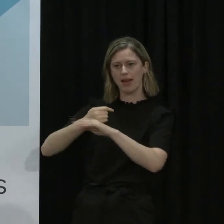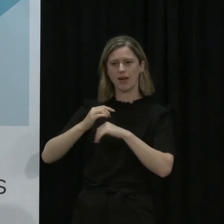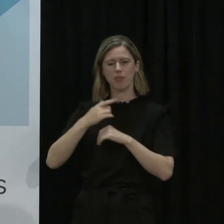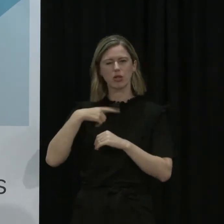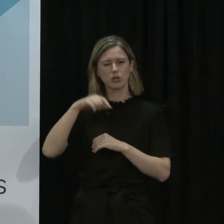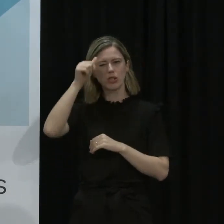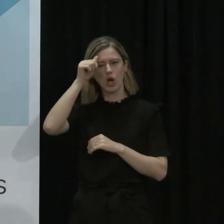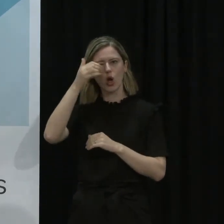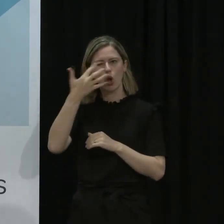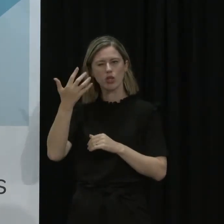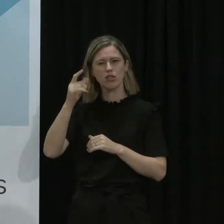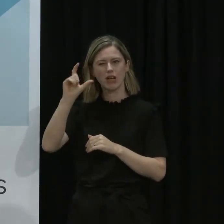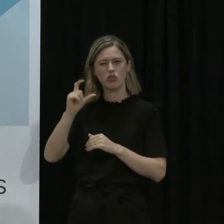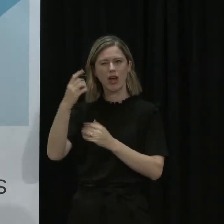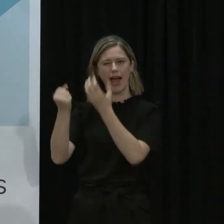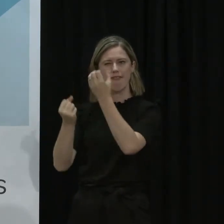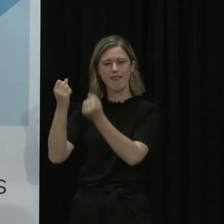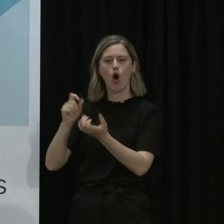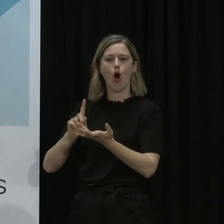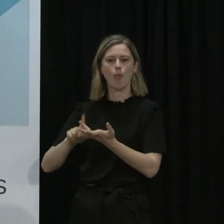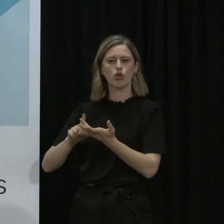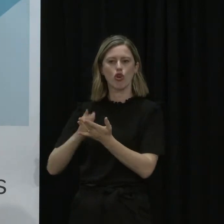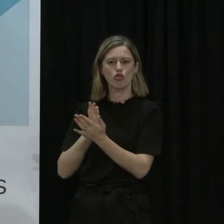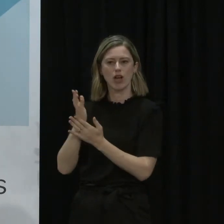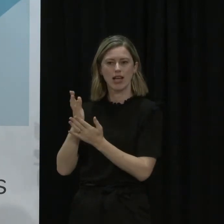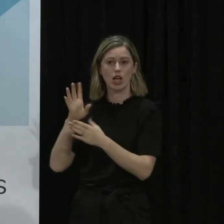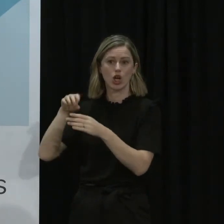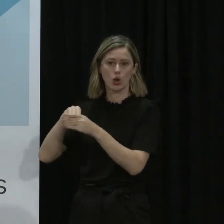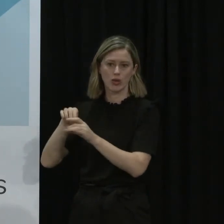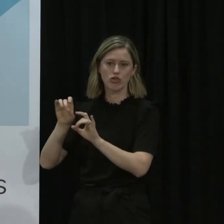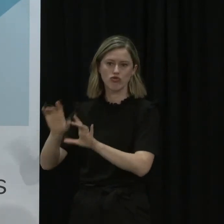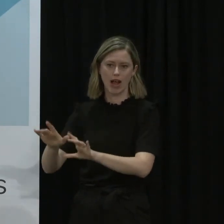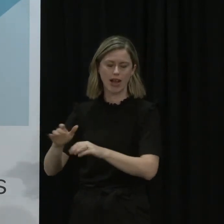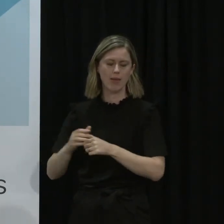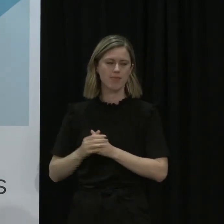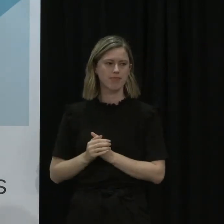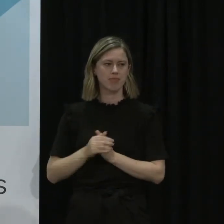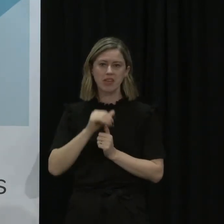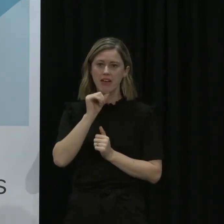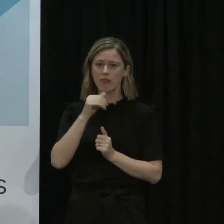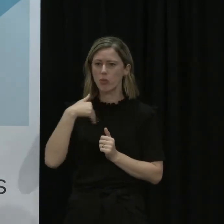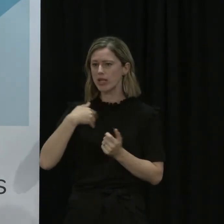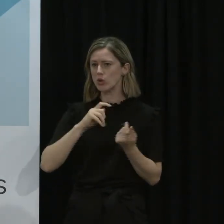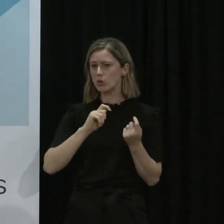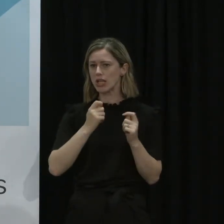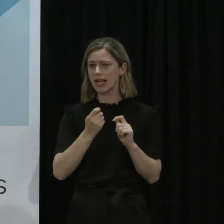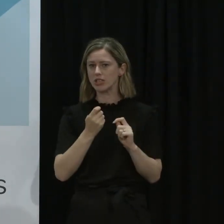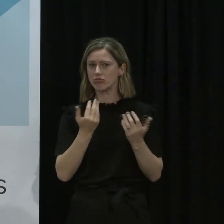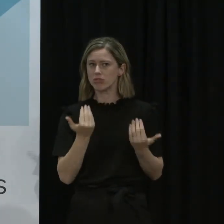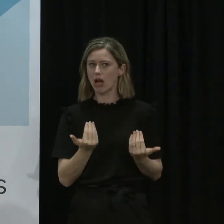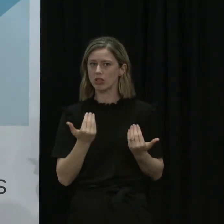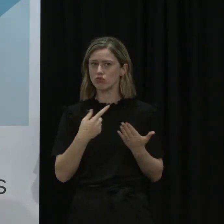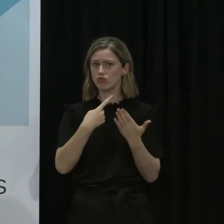anything else we would do at the border are you teenly, given that we are already seeing a growing number of